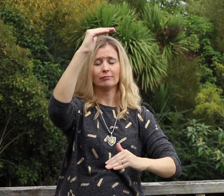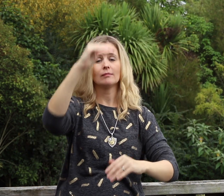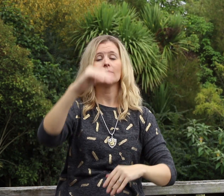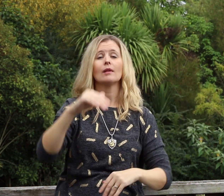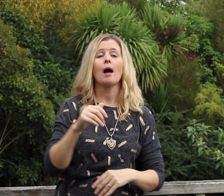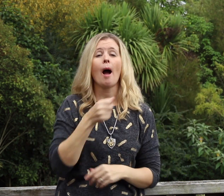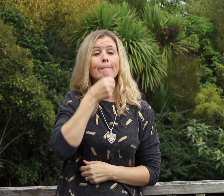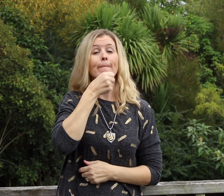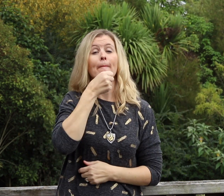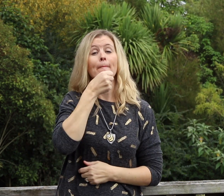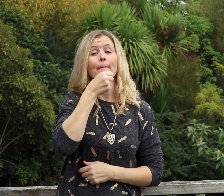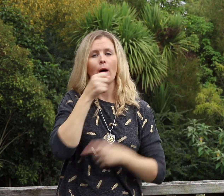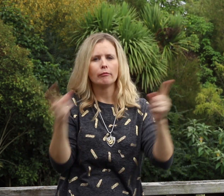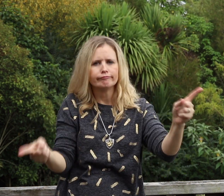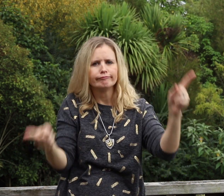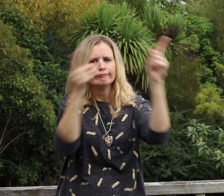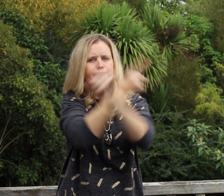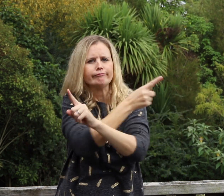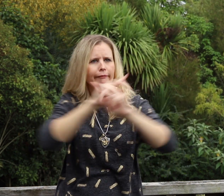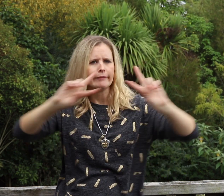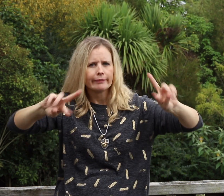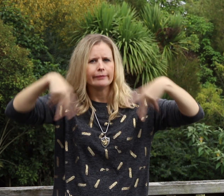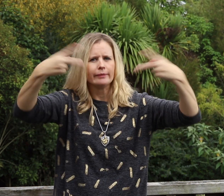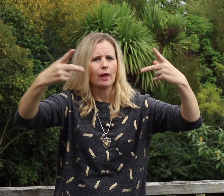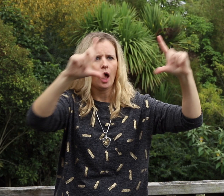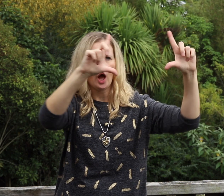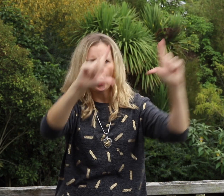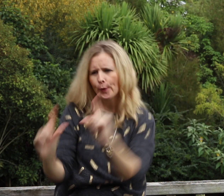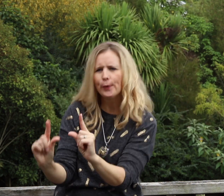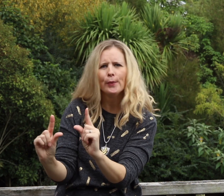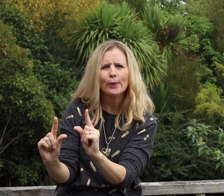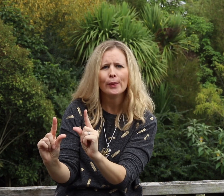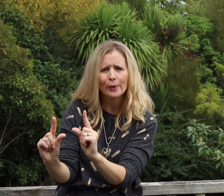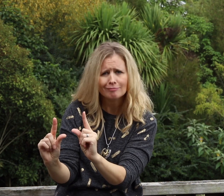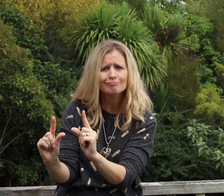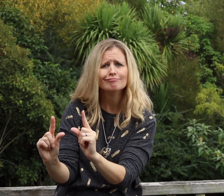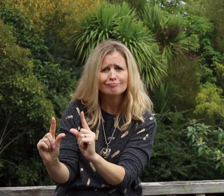So, it became a switch with the speaker in the smaller screen-box